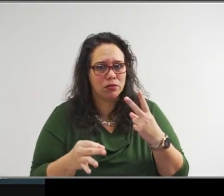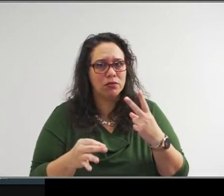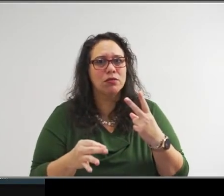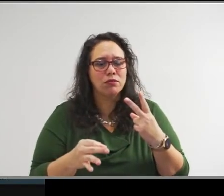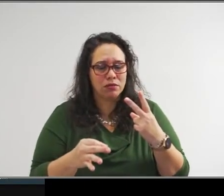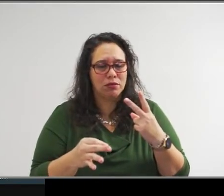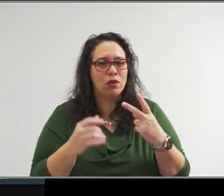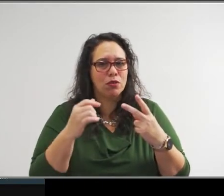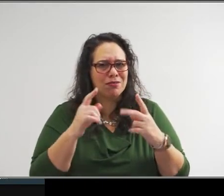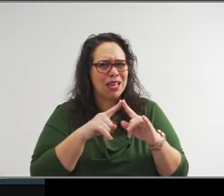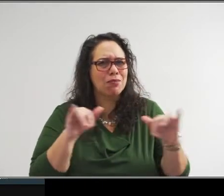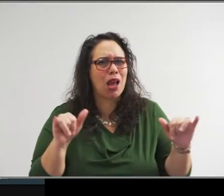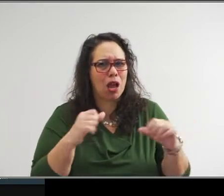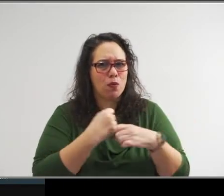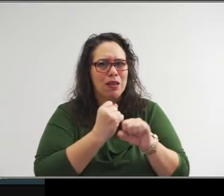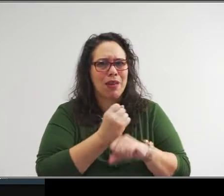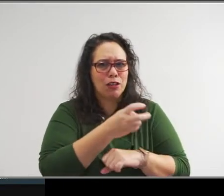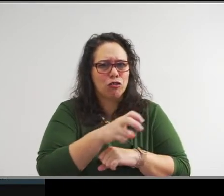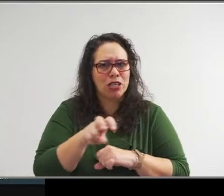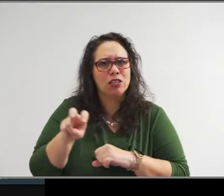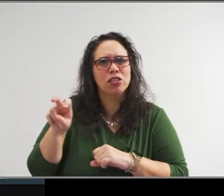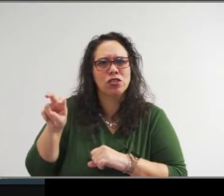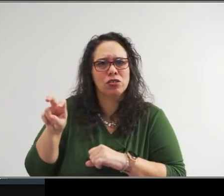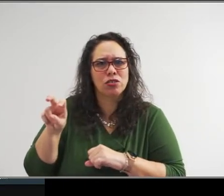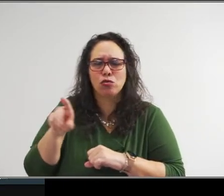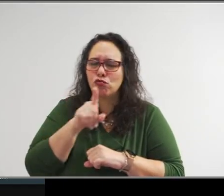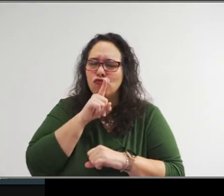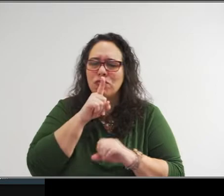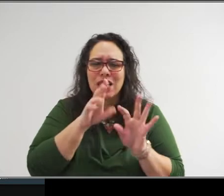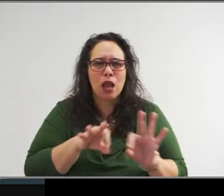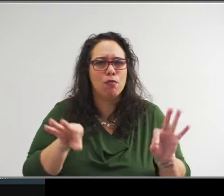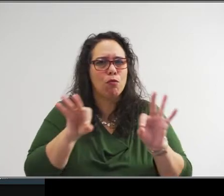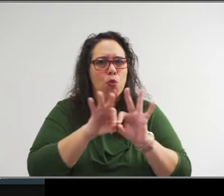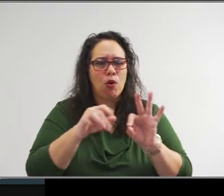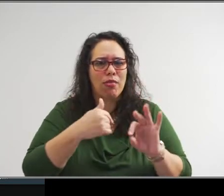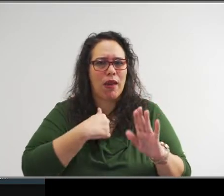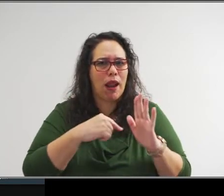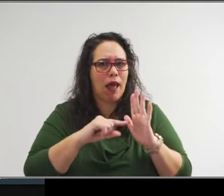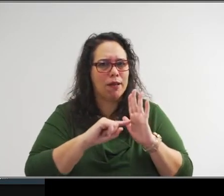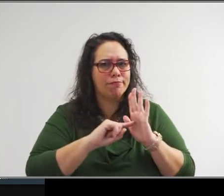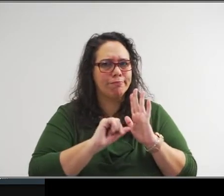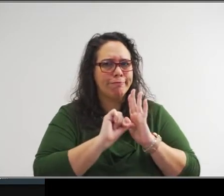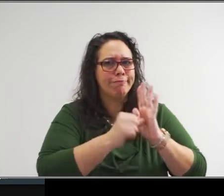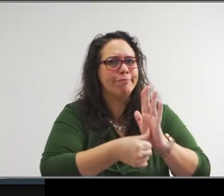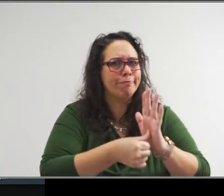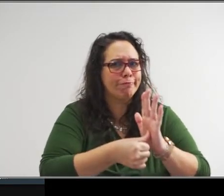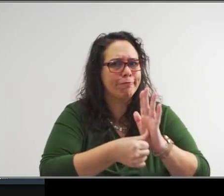And that feels really important to highlight right now because somewhere in the space of adults talking